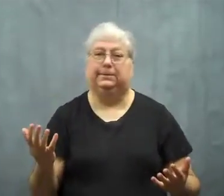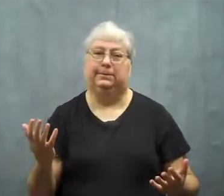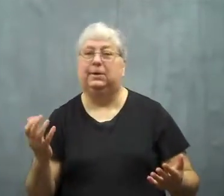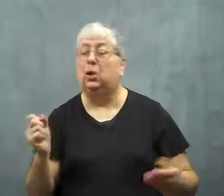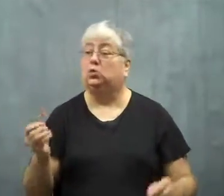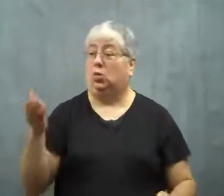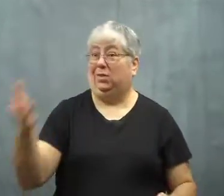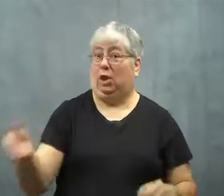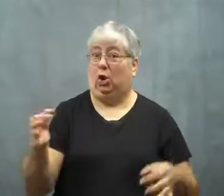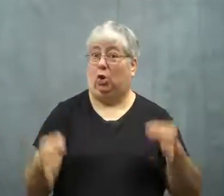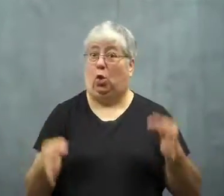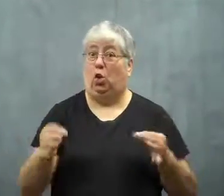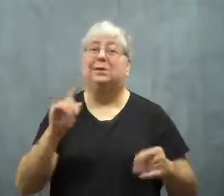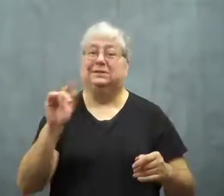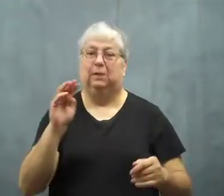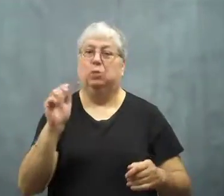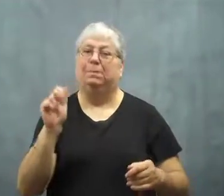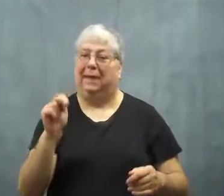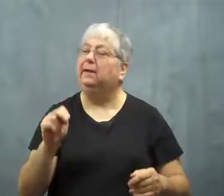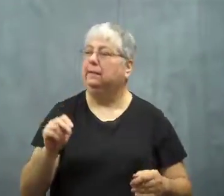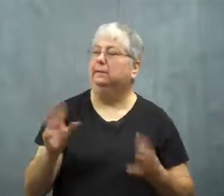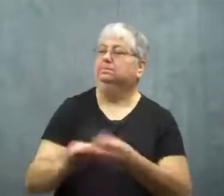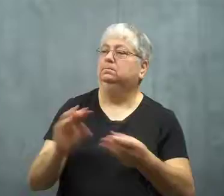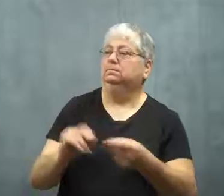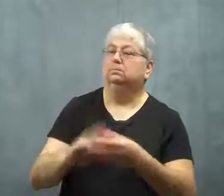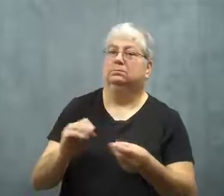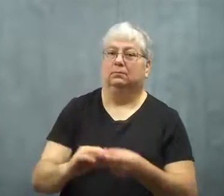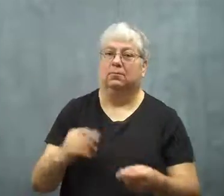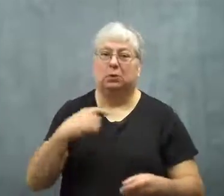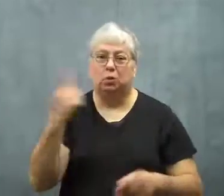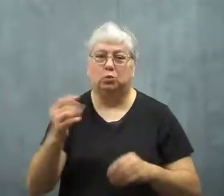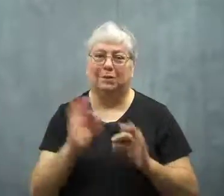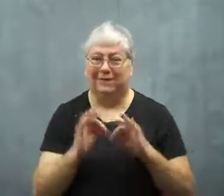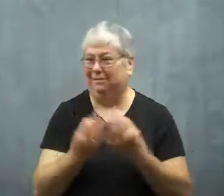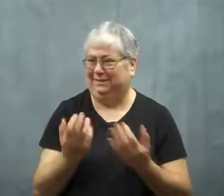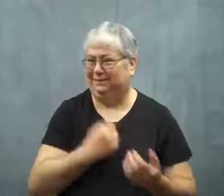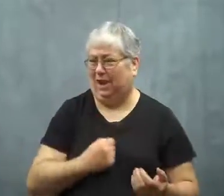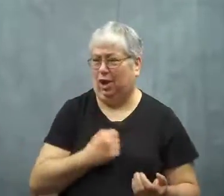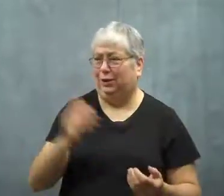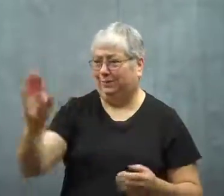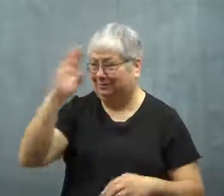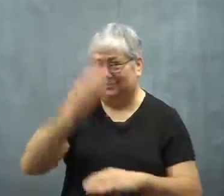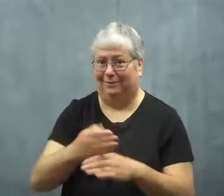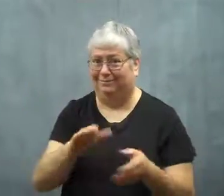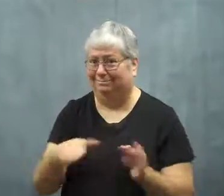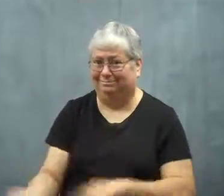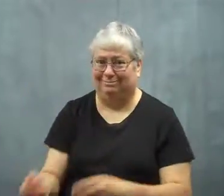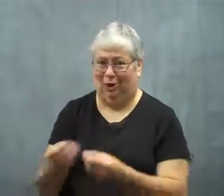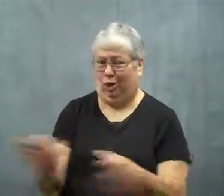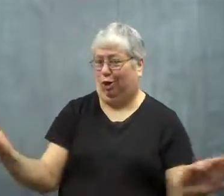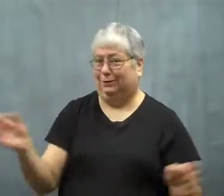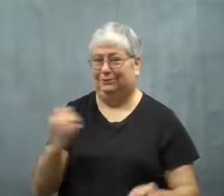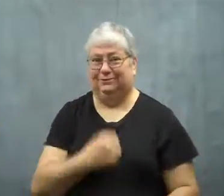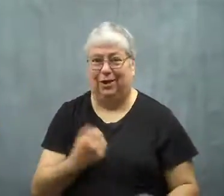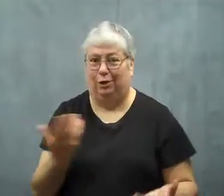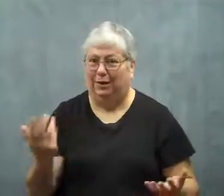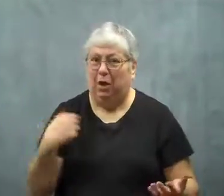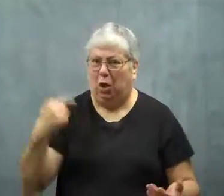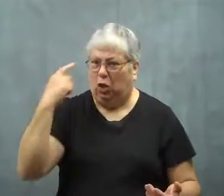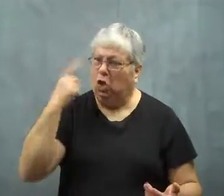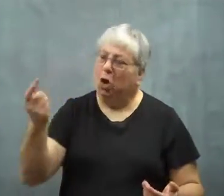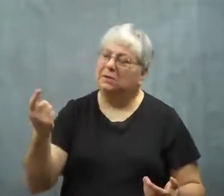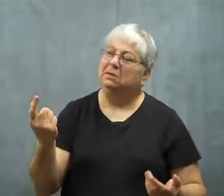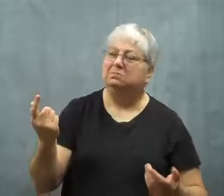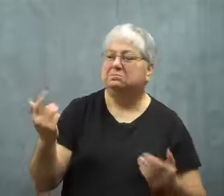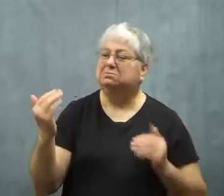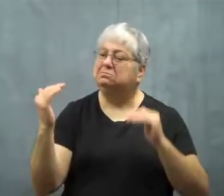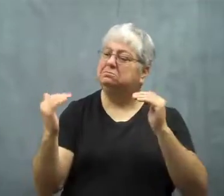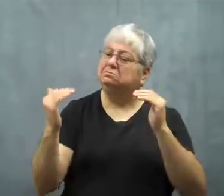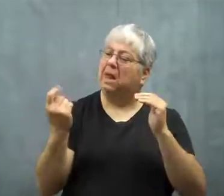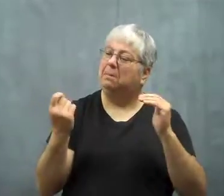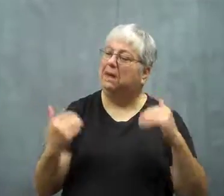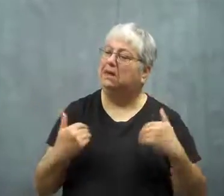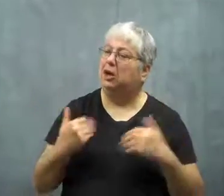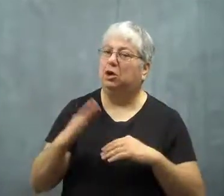So in court, Zimmerman seized the opportunity to speak to the family.